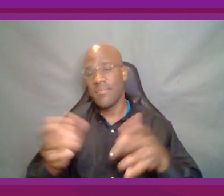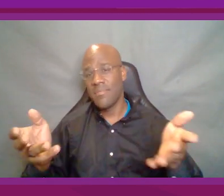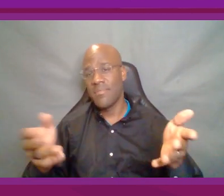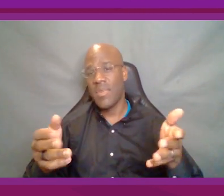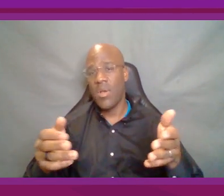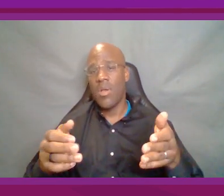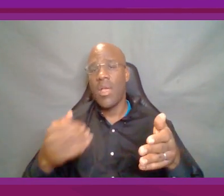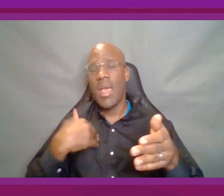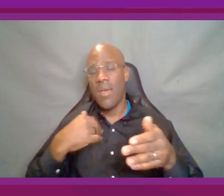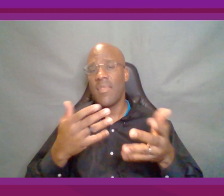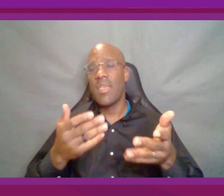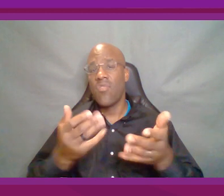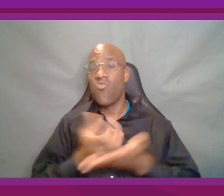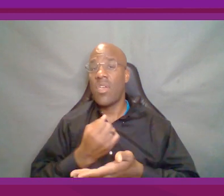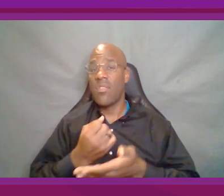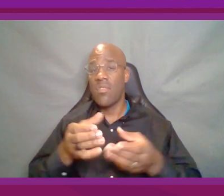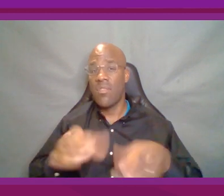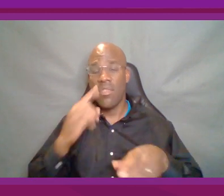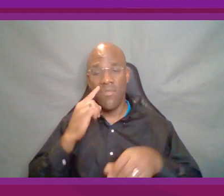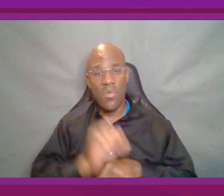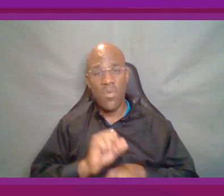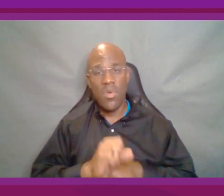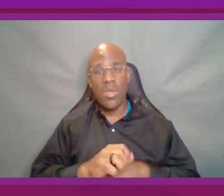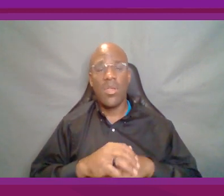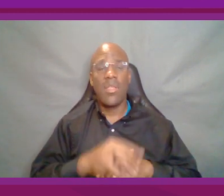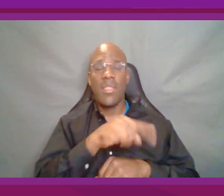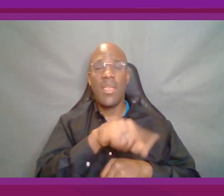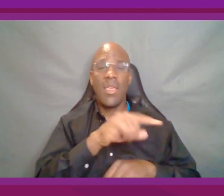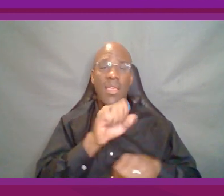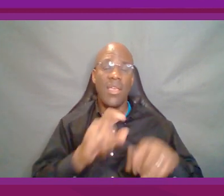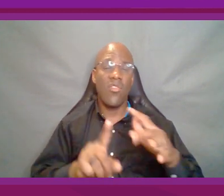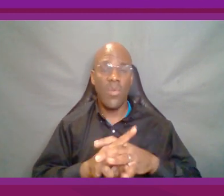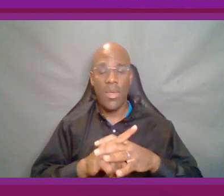a huge impact positively on someone's work environment